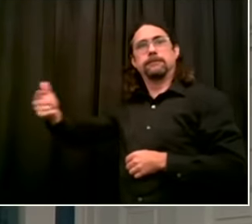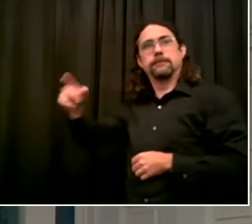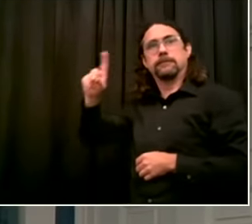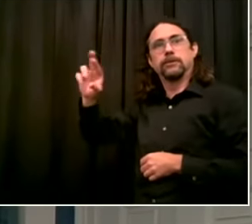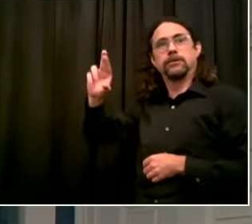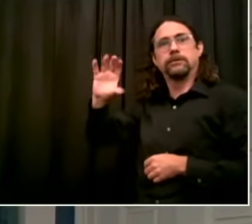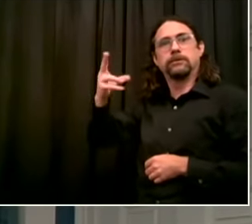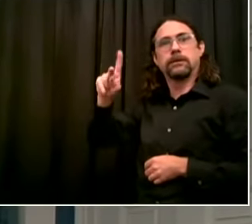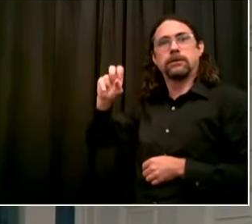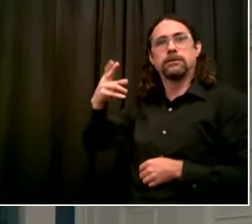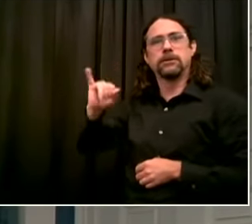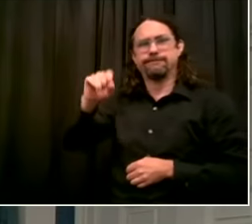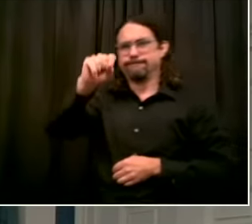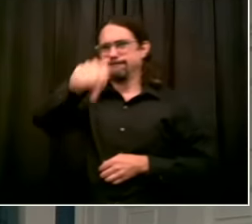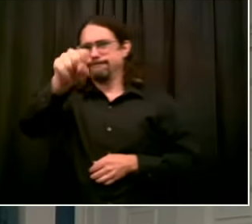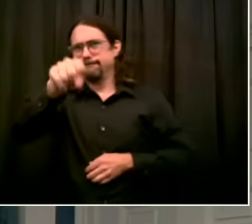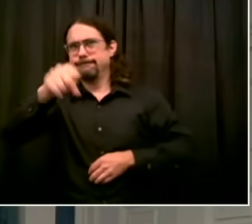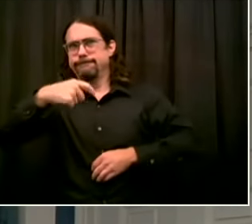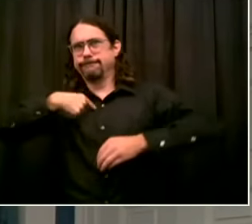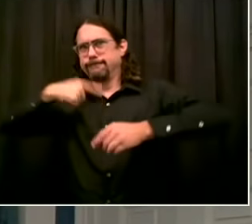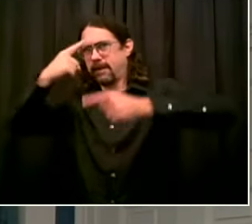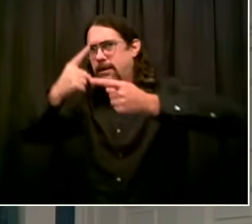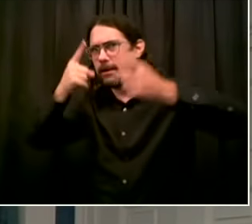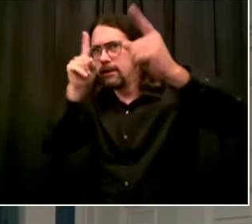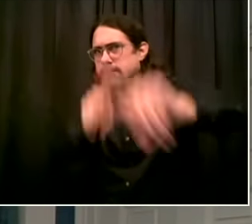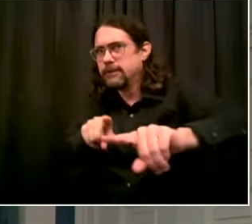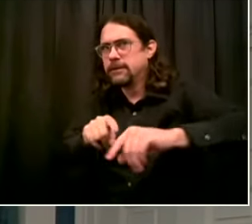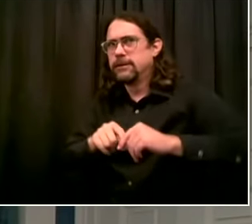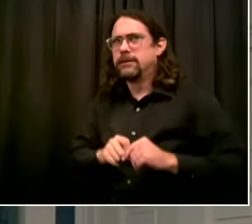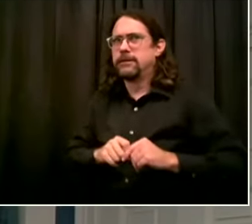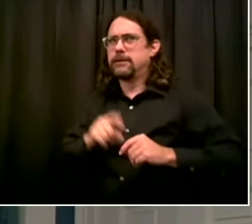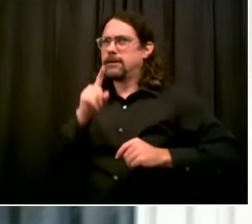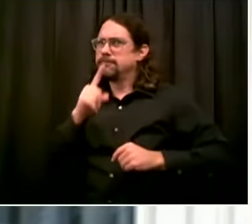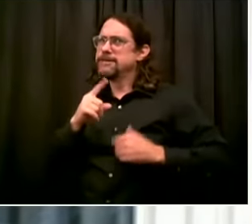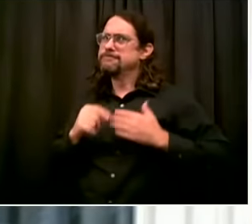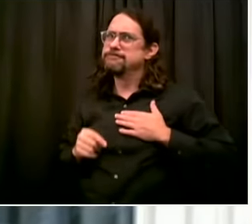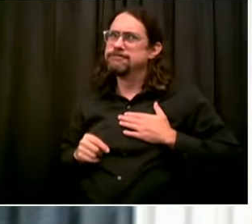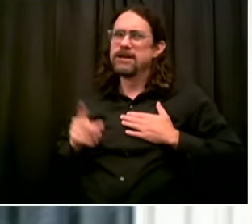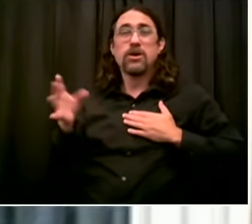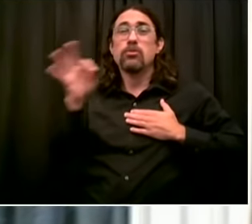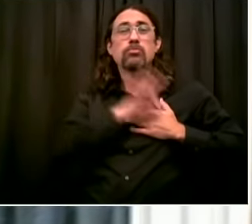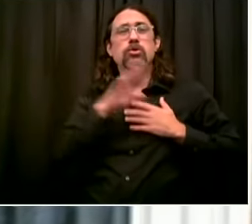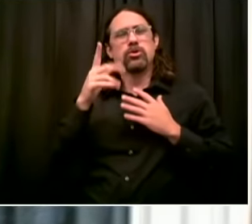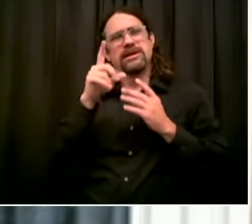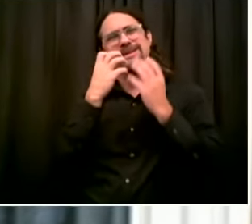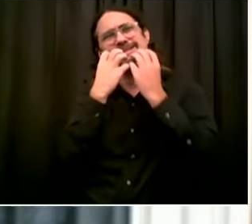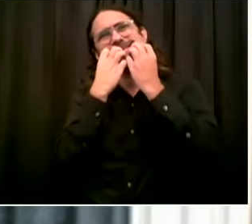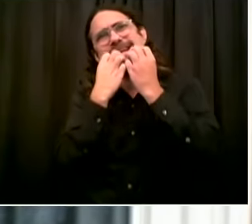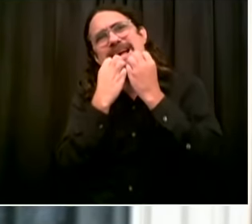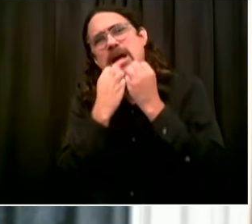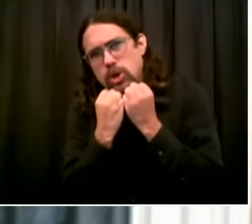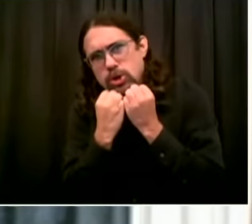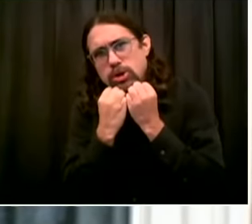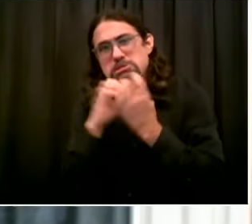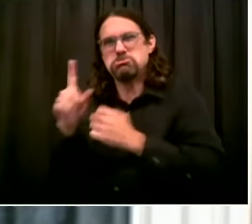SERVICES TO HELP PEOPLE GET WELL AND SUPPORT THEM. IF PEOPLE NEED MEMBER HEALTH SERVICE YOU PROVIDE THEM.